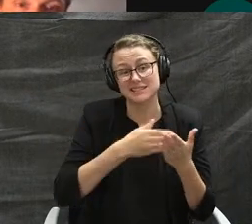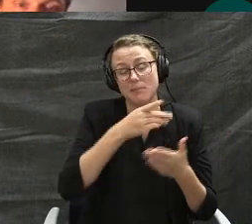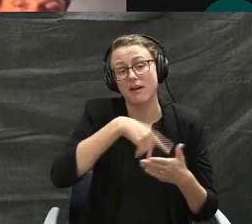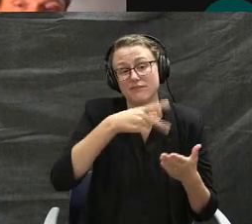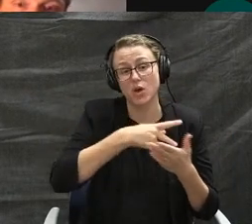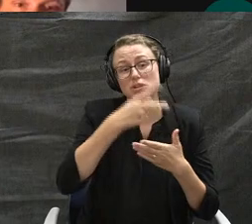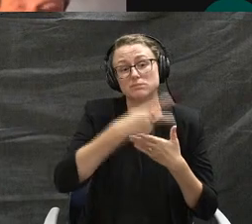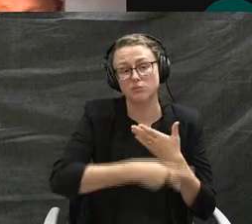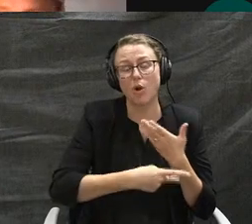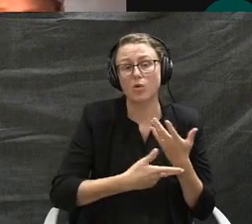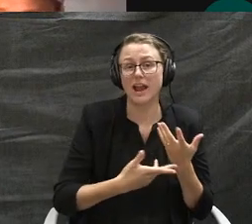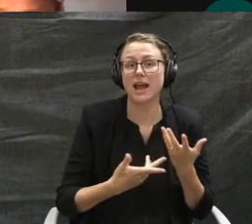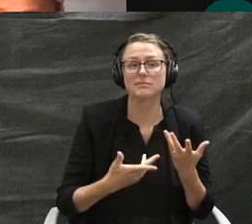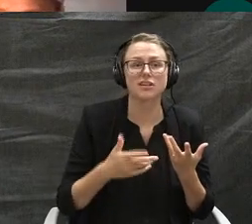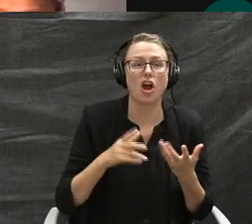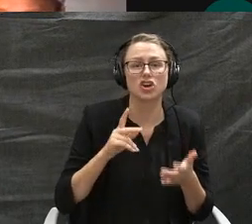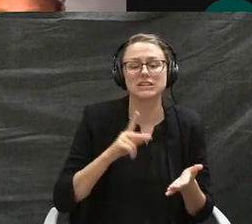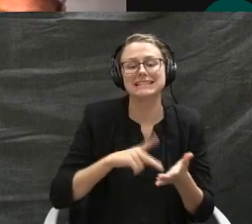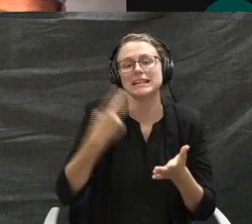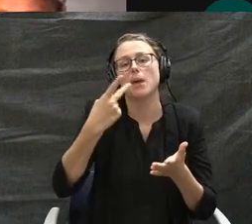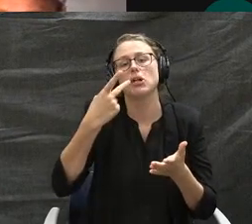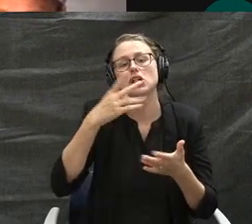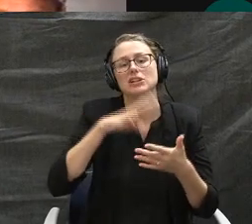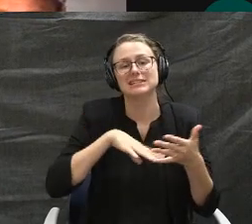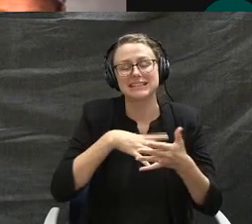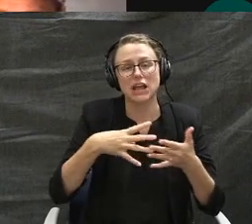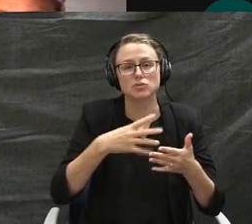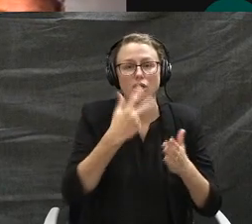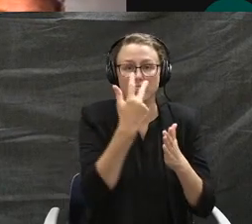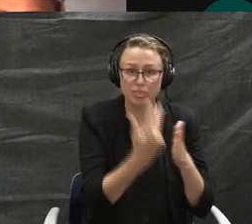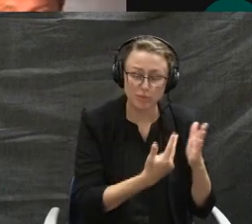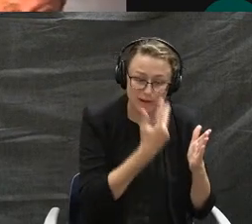double book or double schedule or three hours just let us more